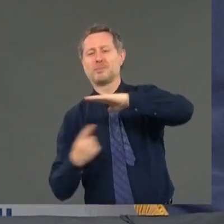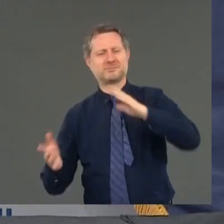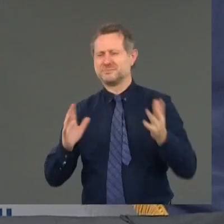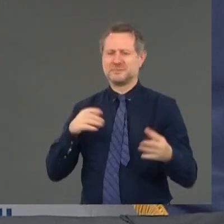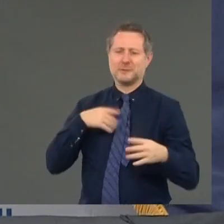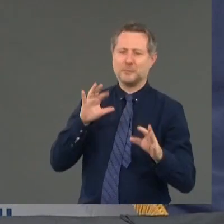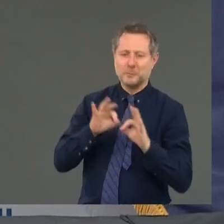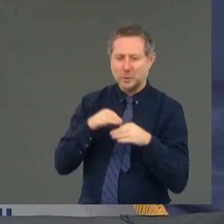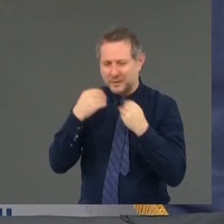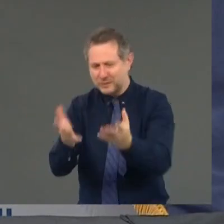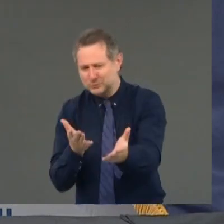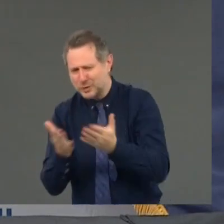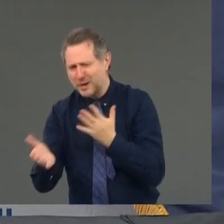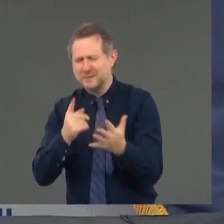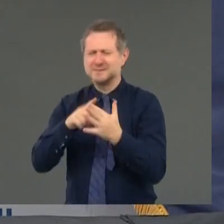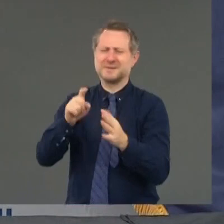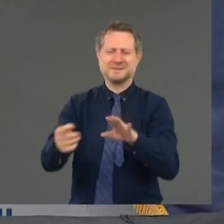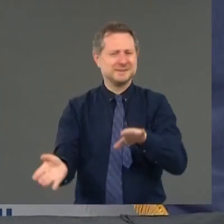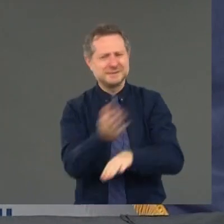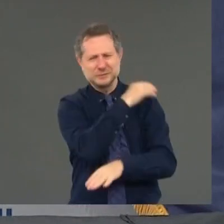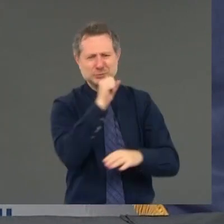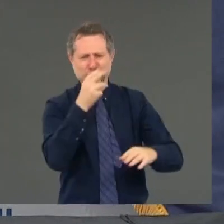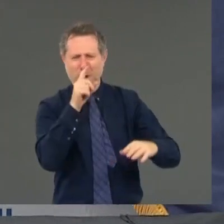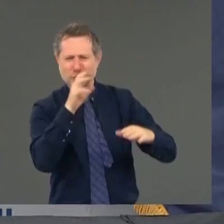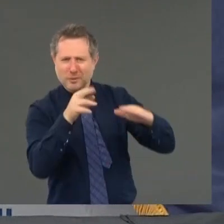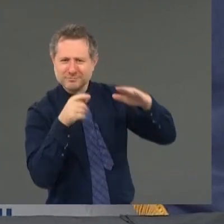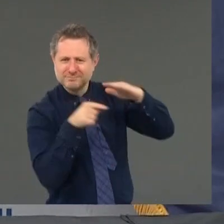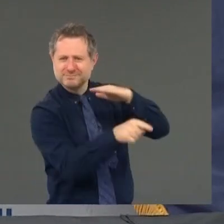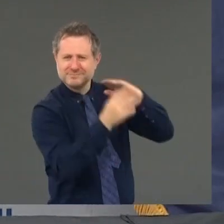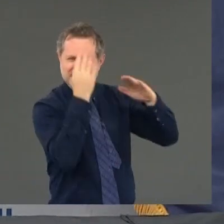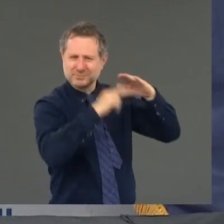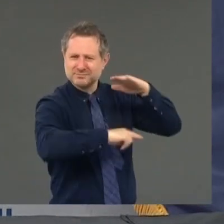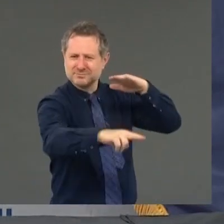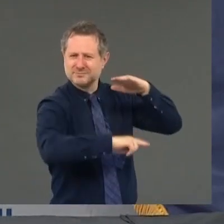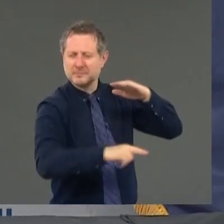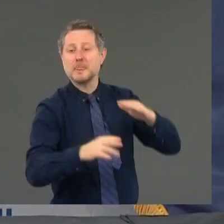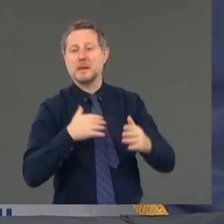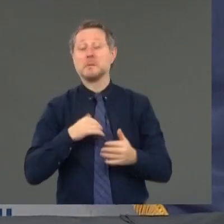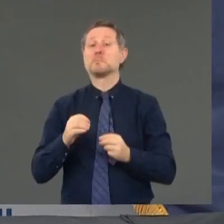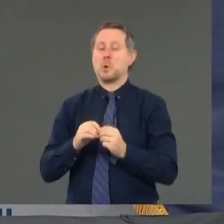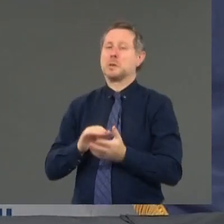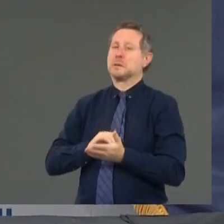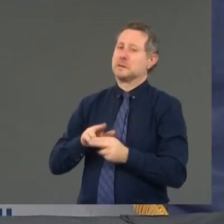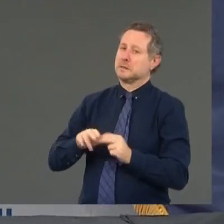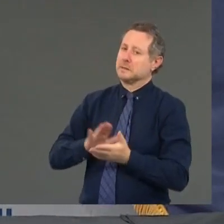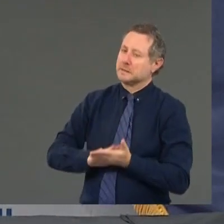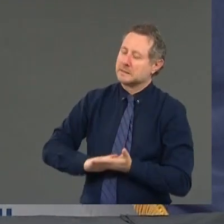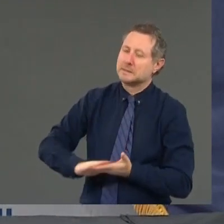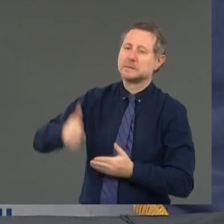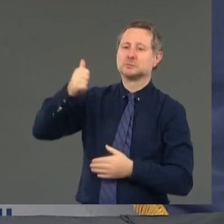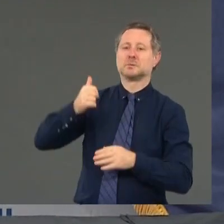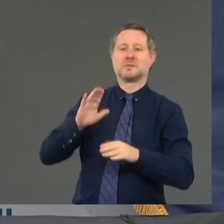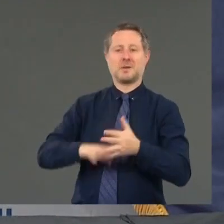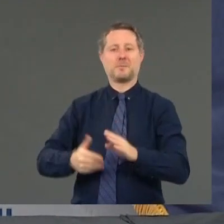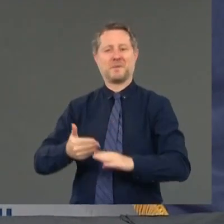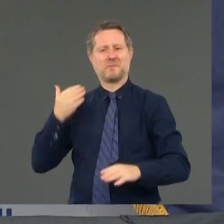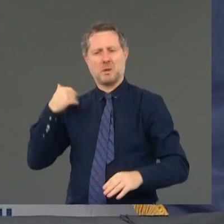A TRAIN. NO, WE'RE GOING TO GET YOU HELP. WE'RE GOING TO GET YOU SERVICES. WE'RE GOING GET YOU SHELTER. SO THE TRAINS ARE CLEANER THAN